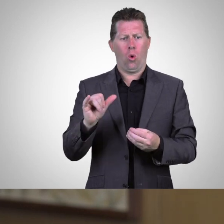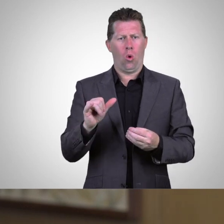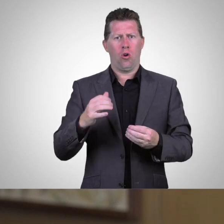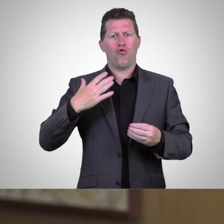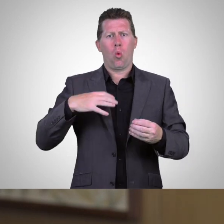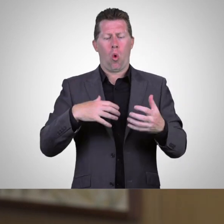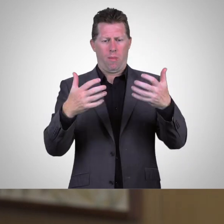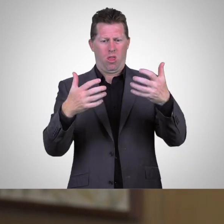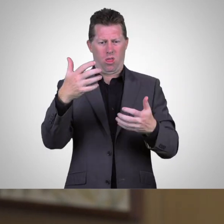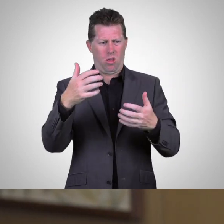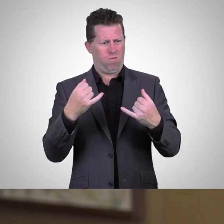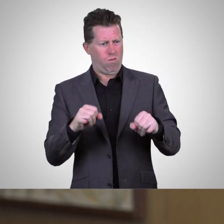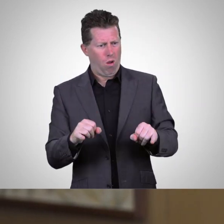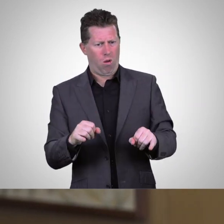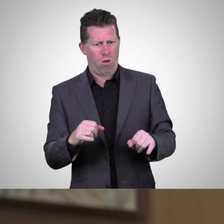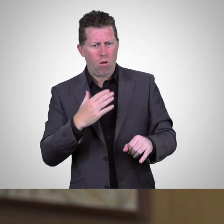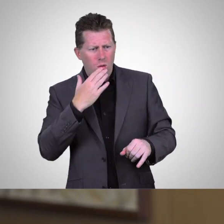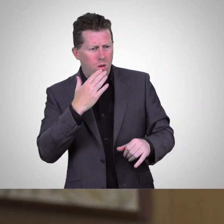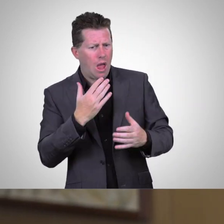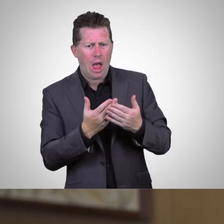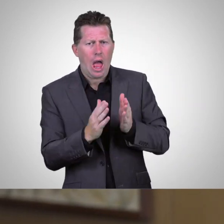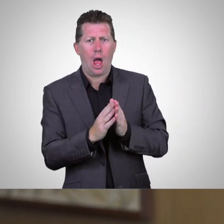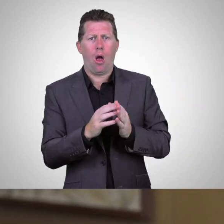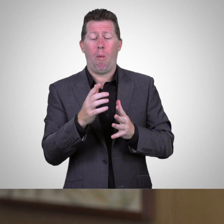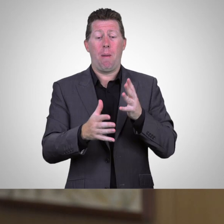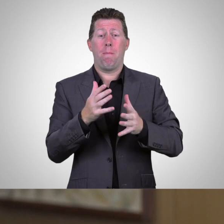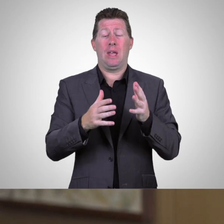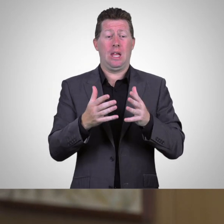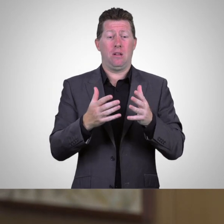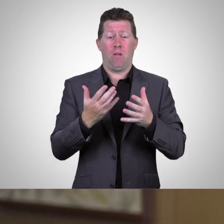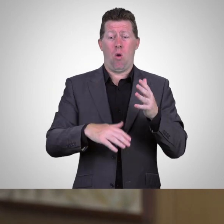meeting the requirements when they're not actually meeting requirements, then this throws the whole